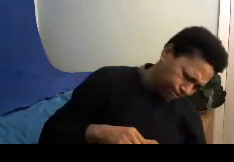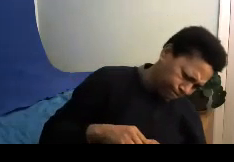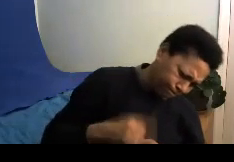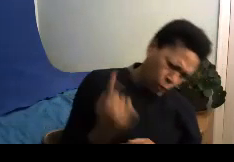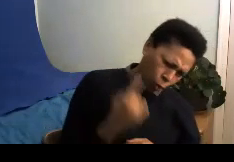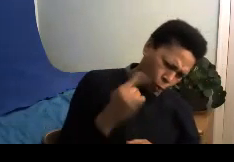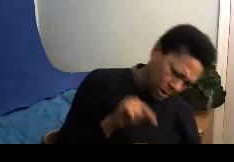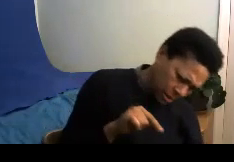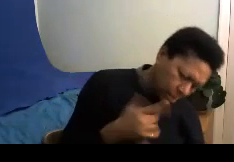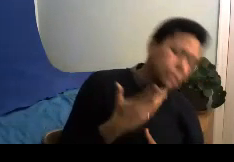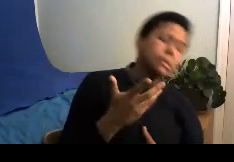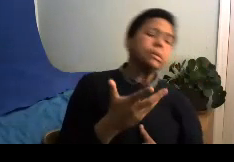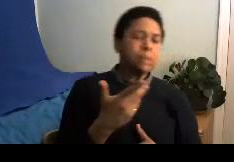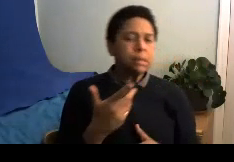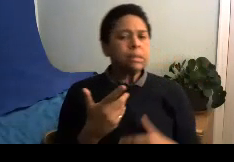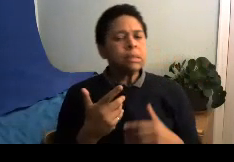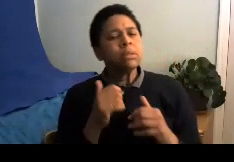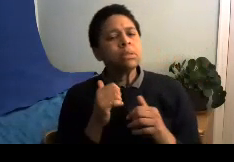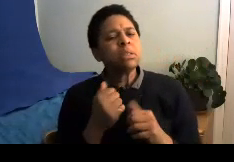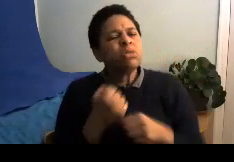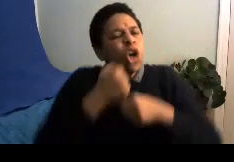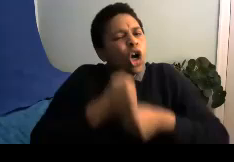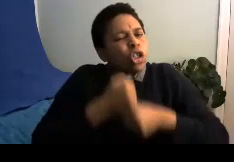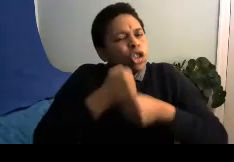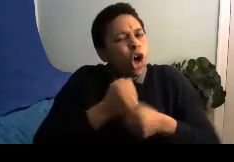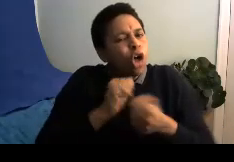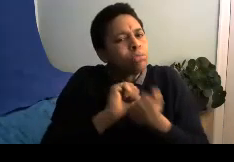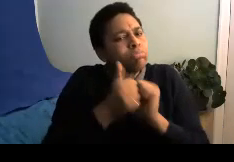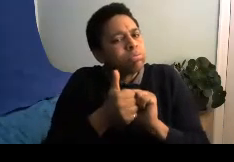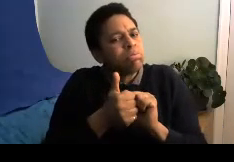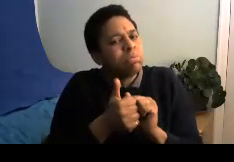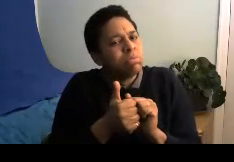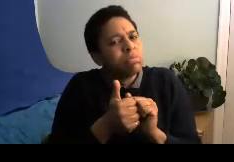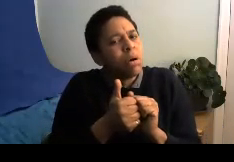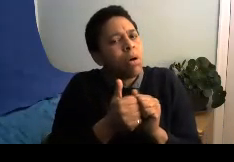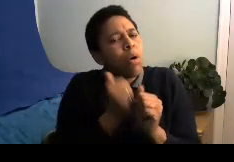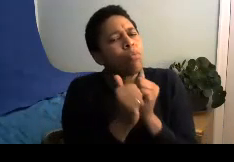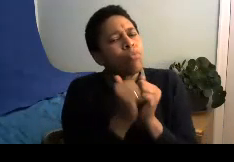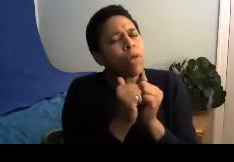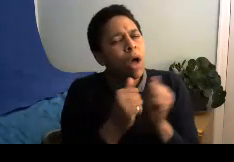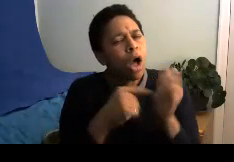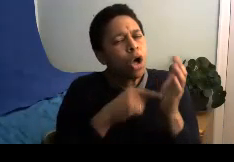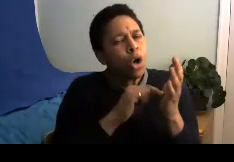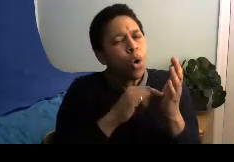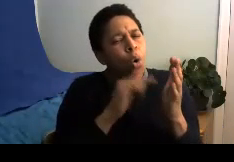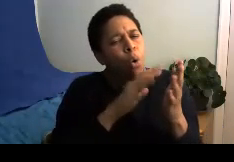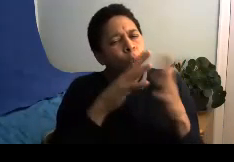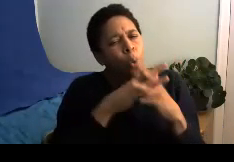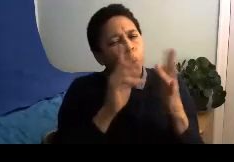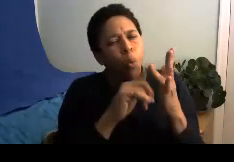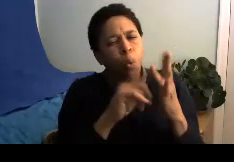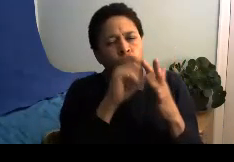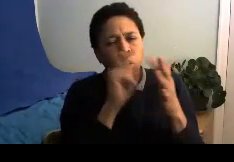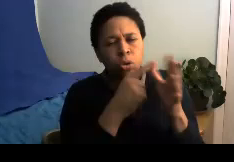down as he worked on several projects at once, from a shop front in Great Bridge to the home of a Brother and Sister in